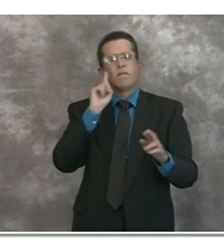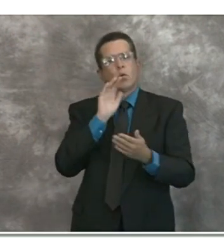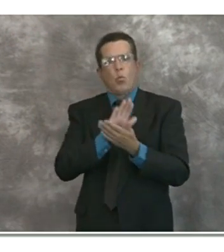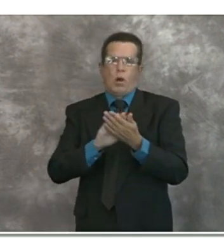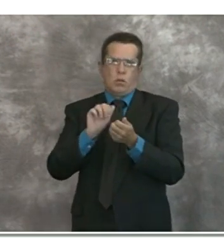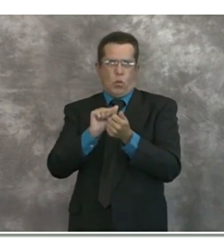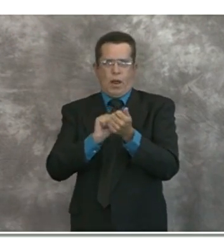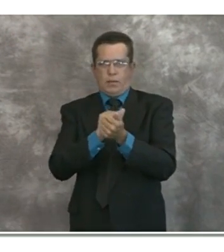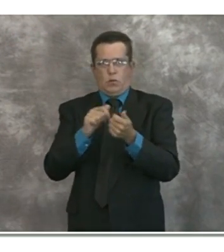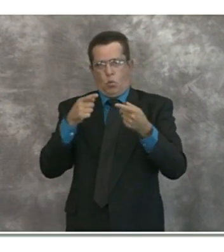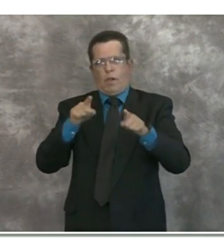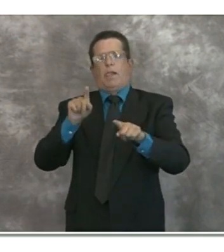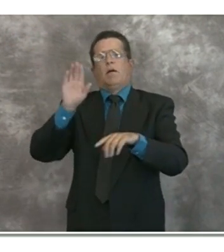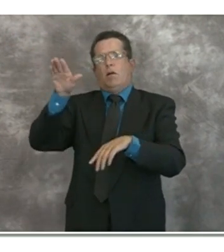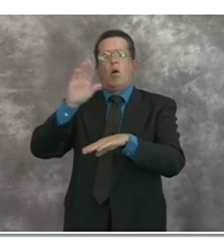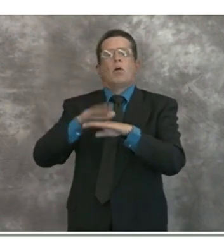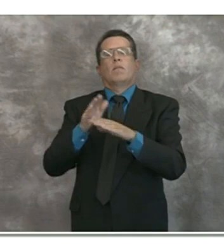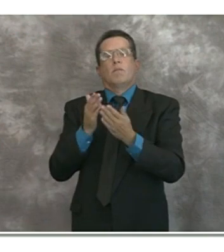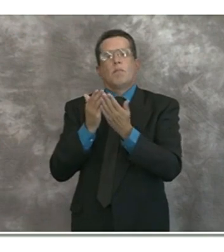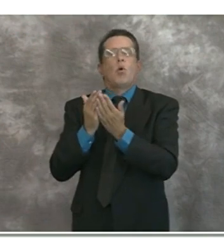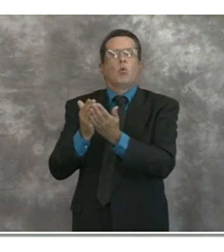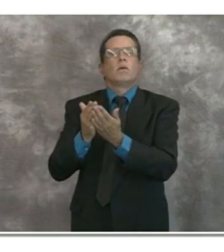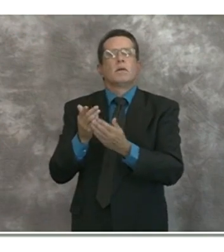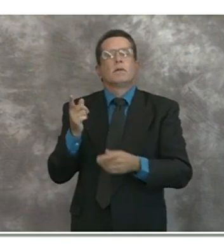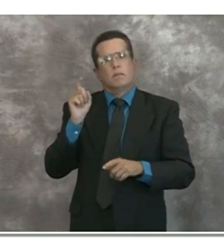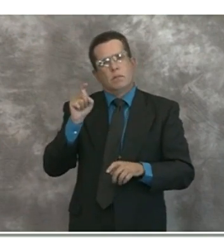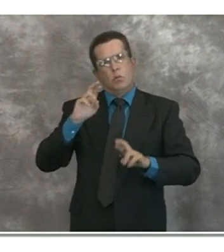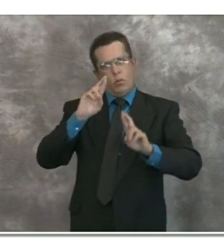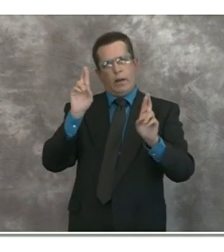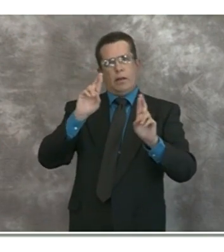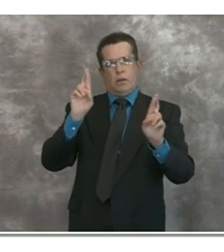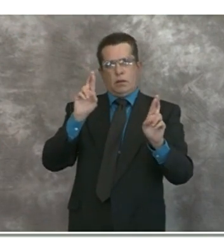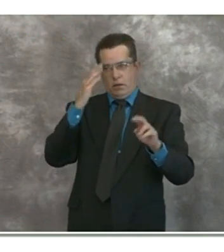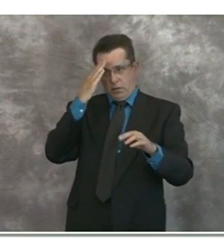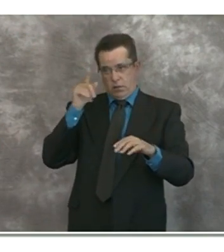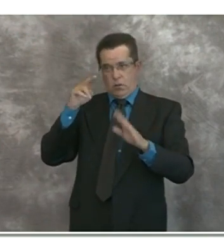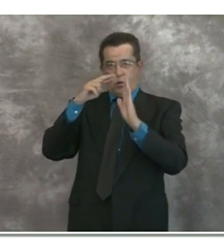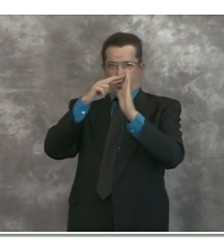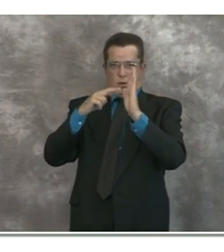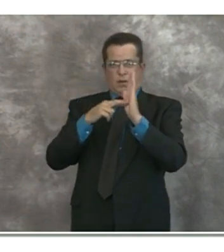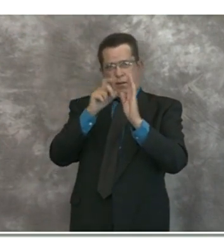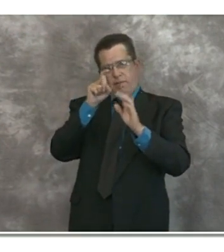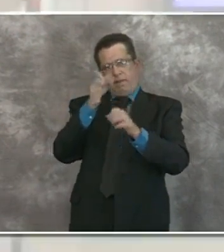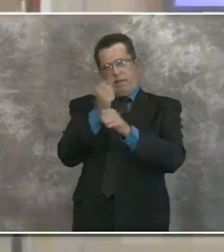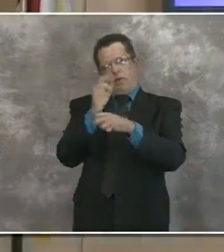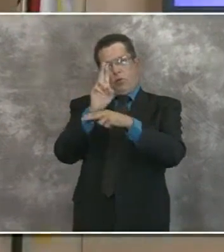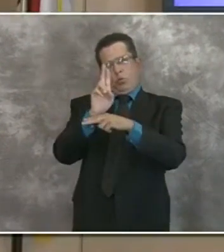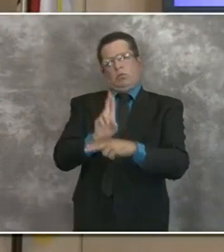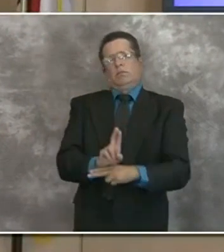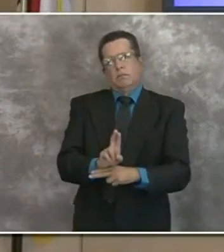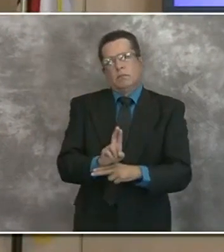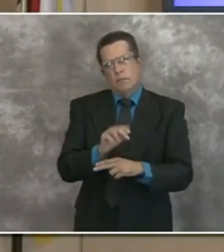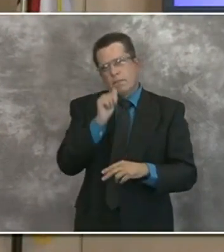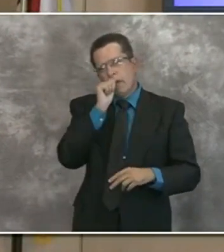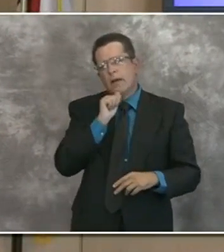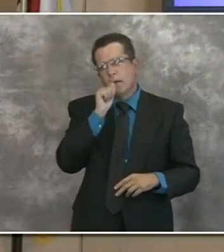CHARTER OPERATIONS THEY MUST ENSURE CUSTOMERS HAVE ACCESS TO HAND WASHING FACILITIES OR PROPER HAND SANITIZING WHILE